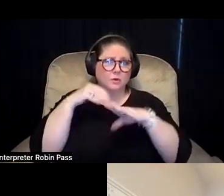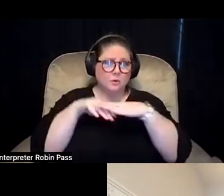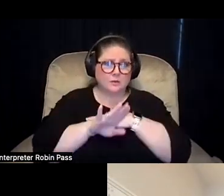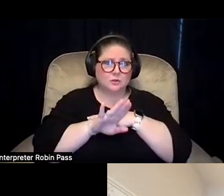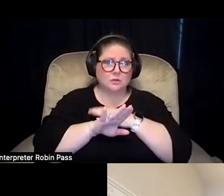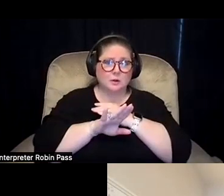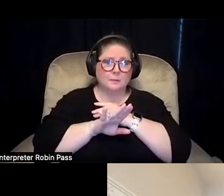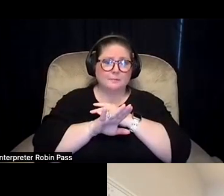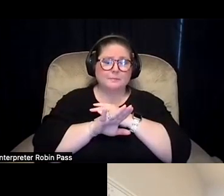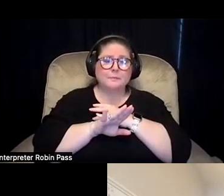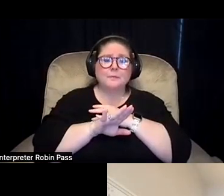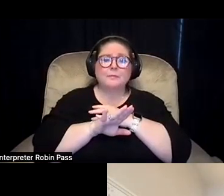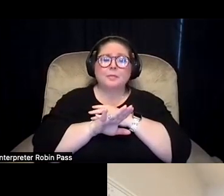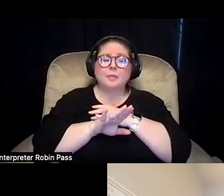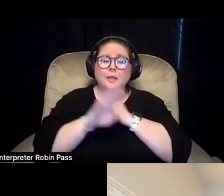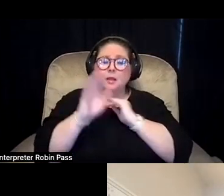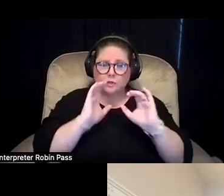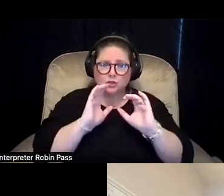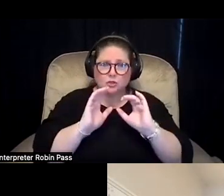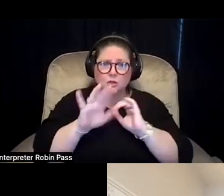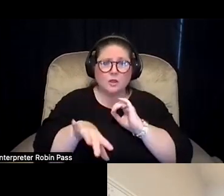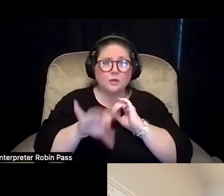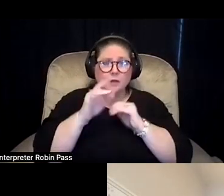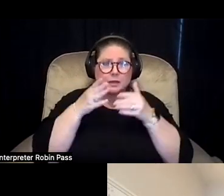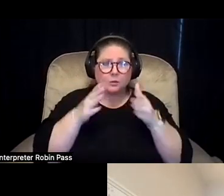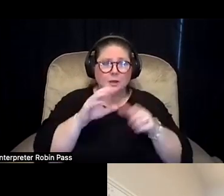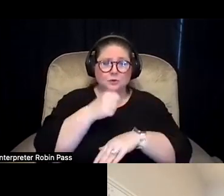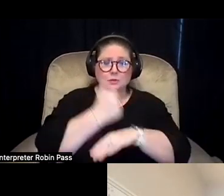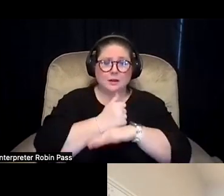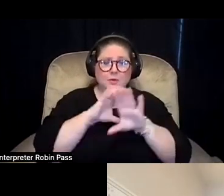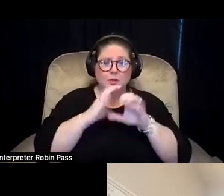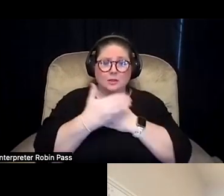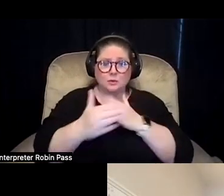these conversations that you're finding ways to set up your classroom in a way that is